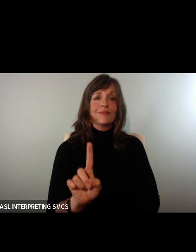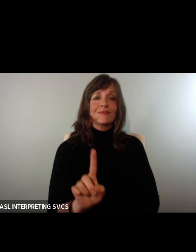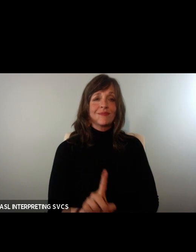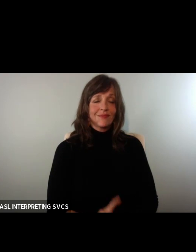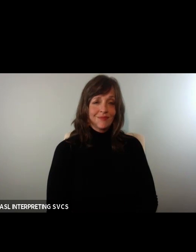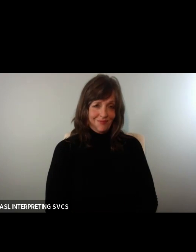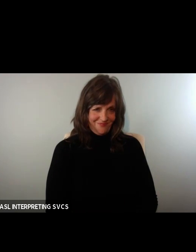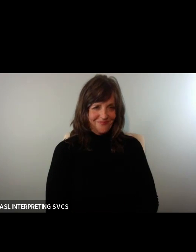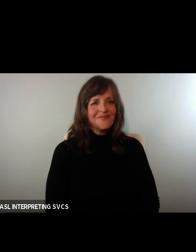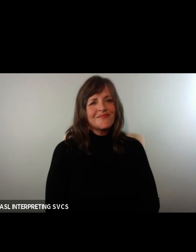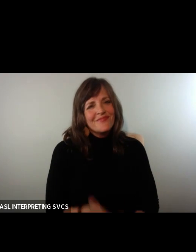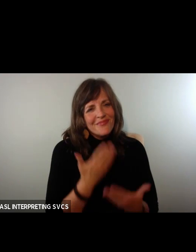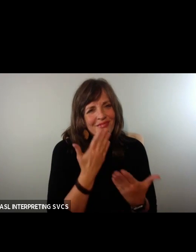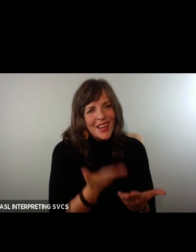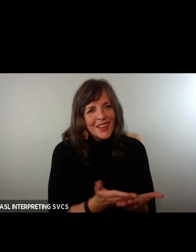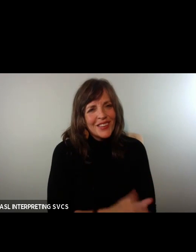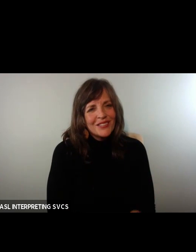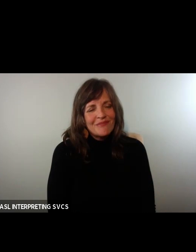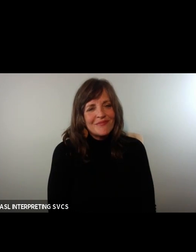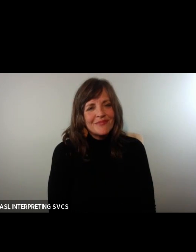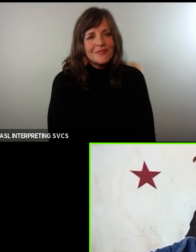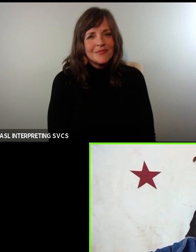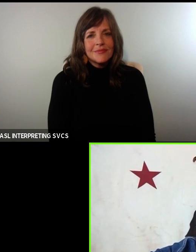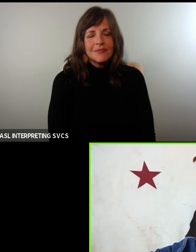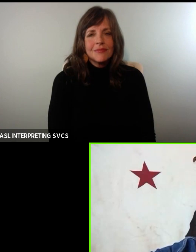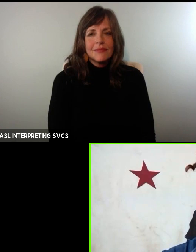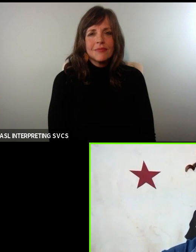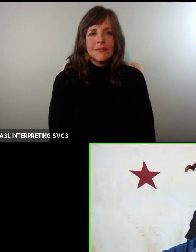Thank you. Thank you, Viv, for that practice.